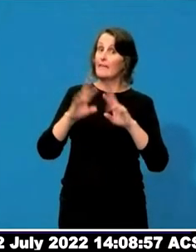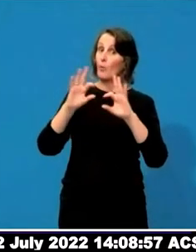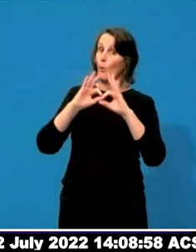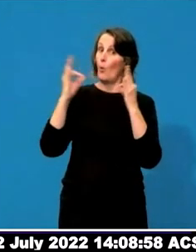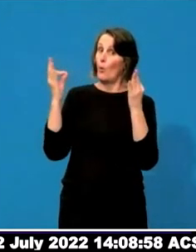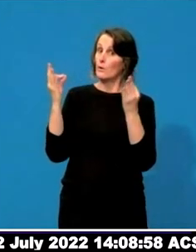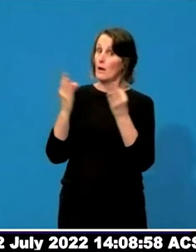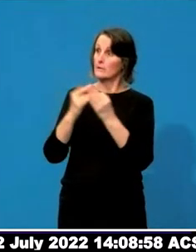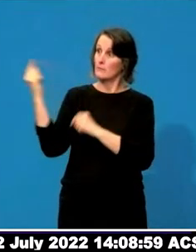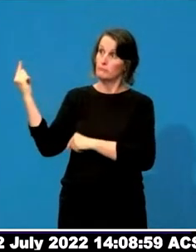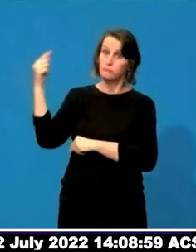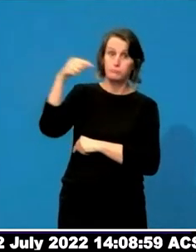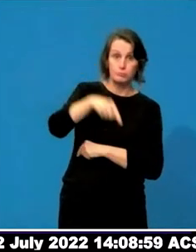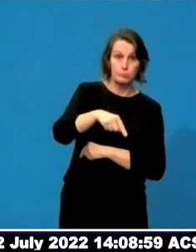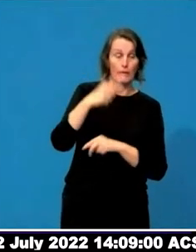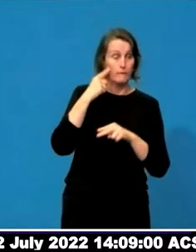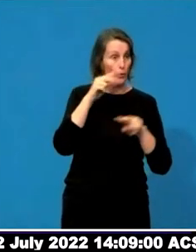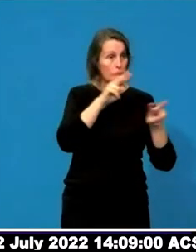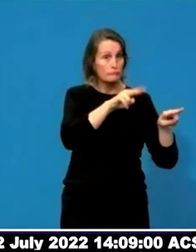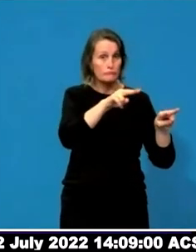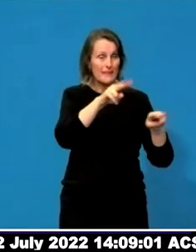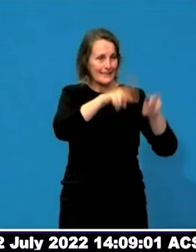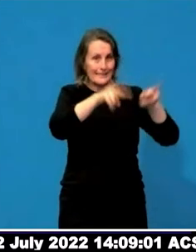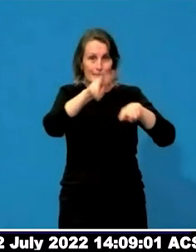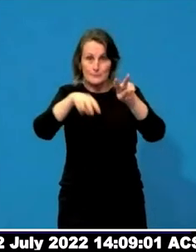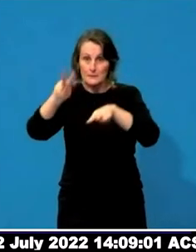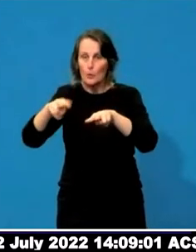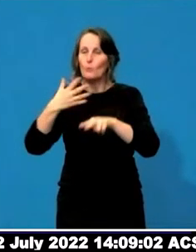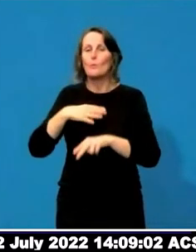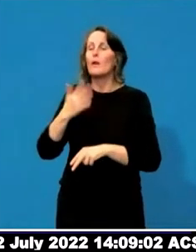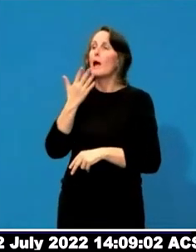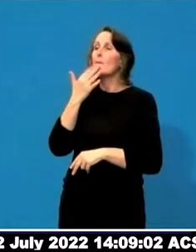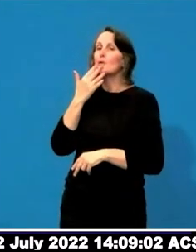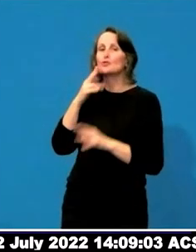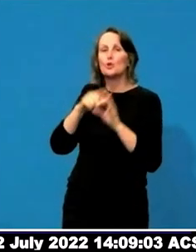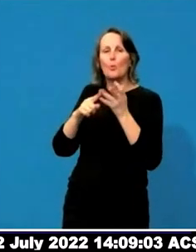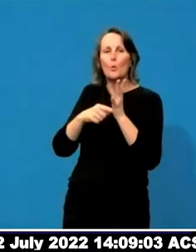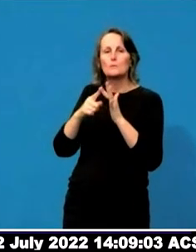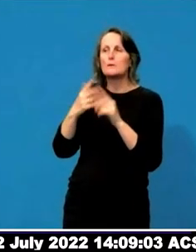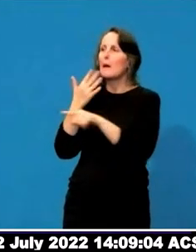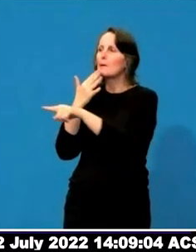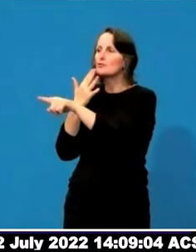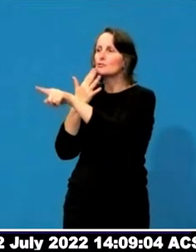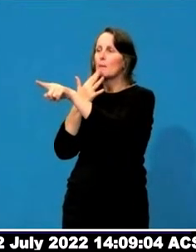and when the quotes came in, we met with the NDIA Thin Market team